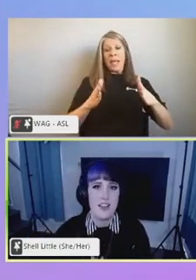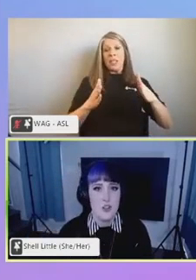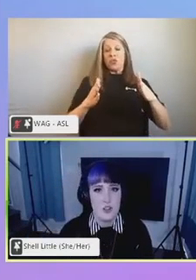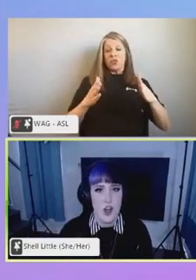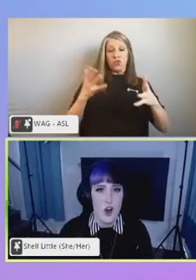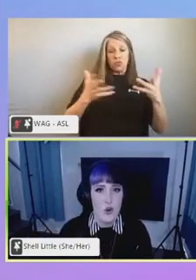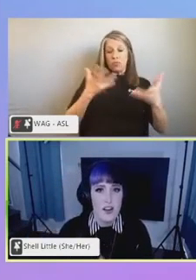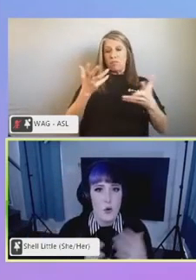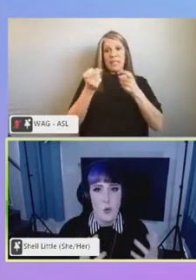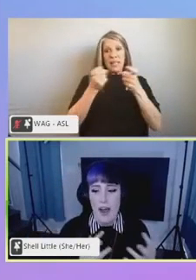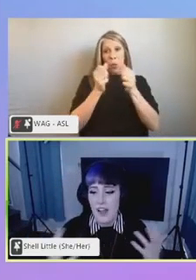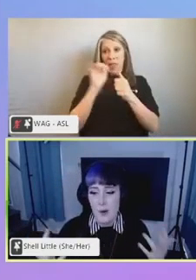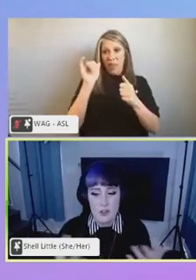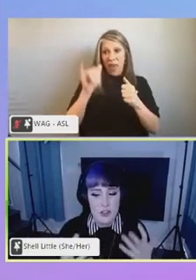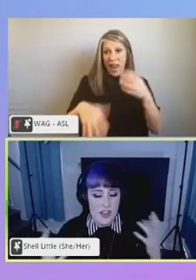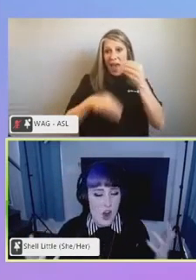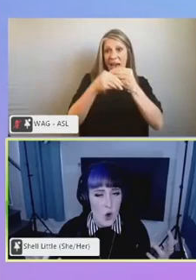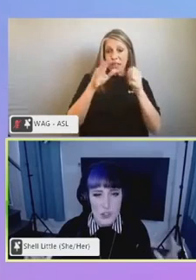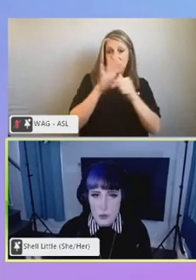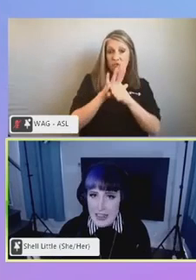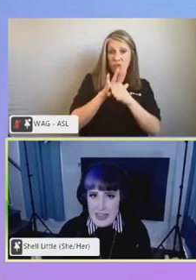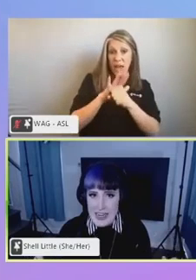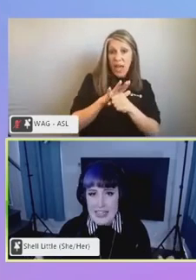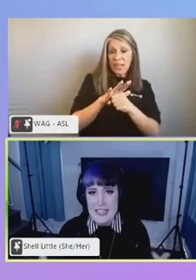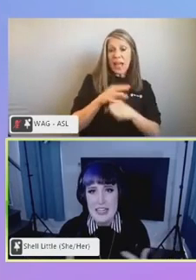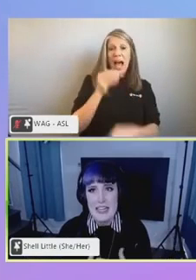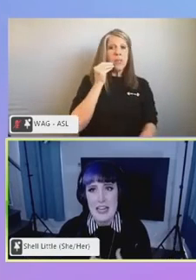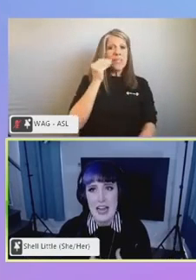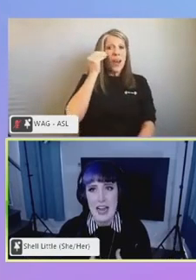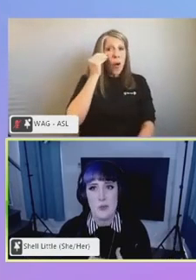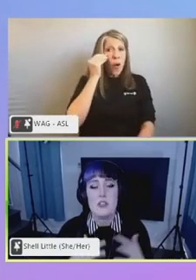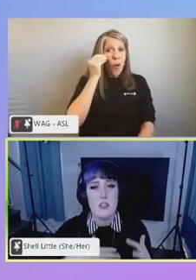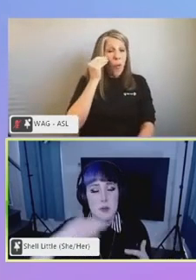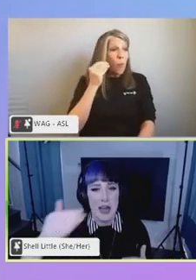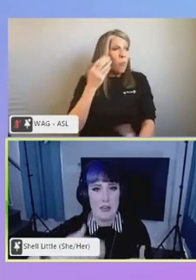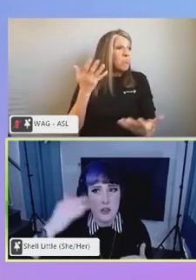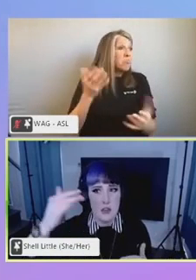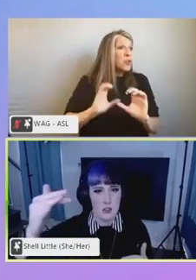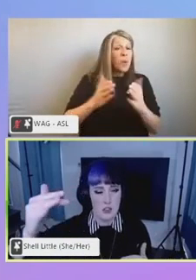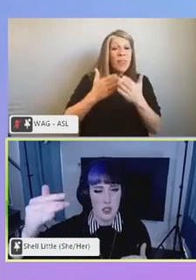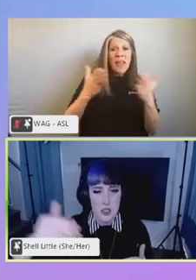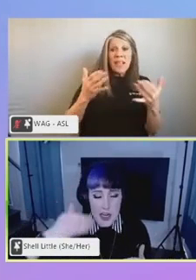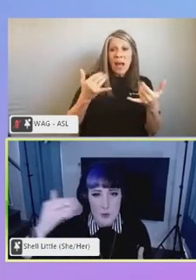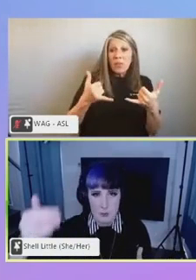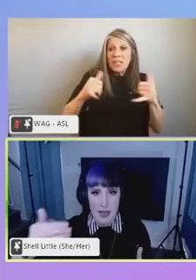when the thing that is causing you to the stress drops your body finds a way to compensate for the